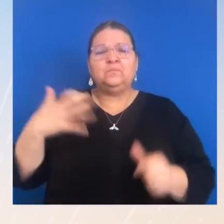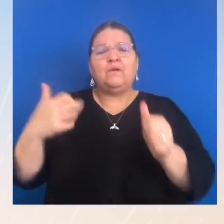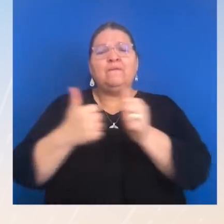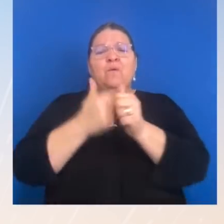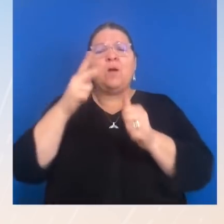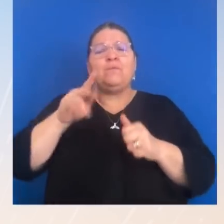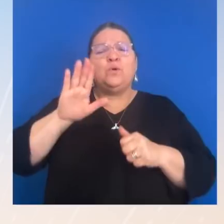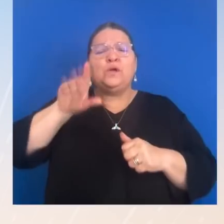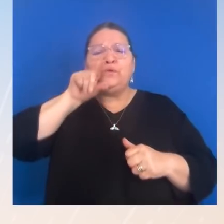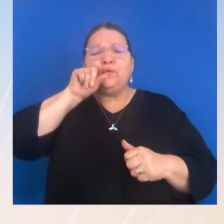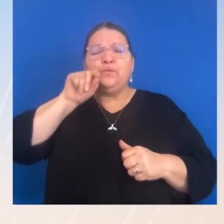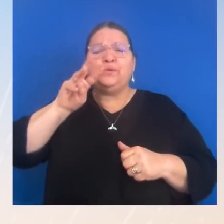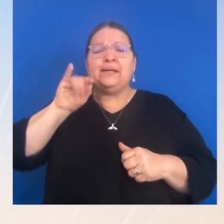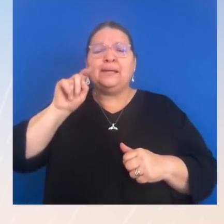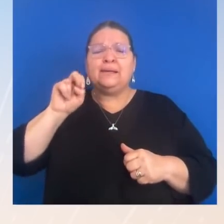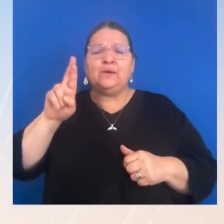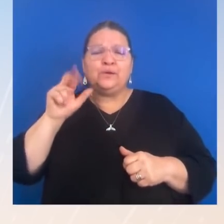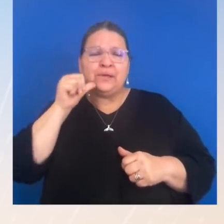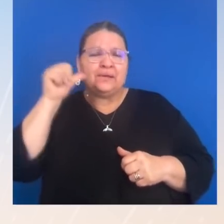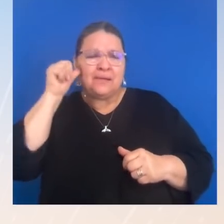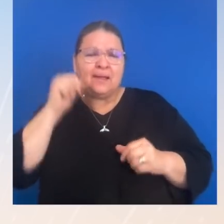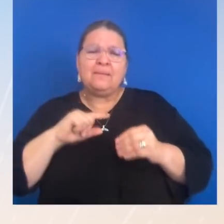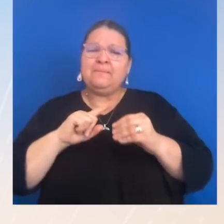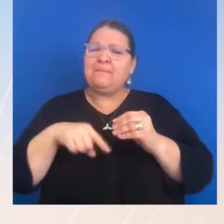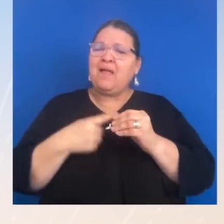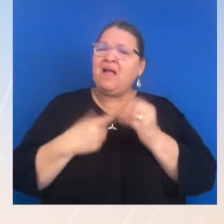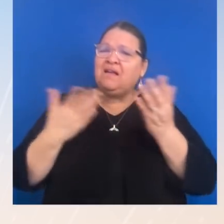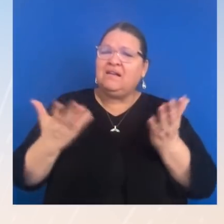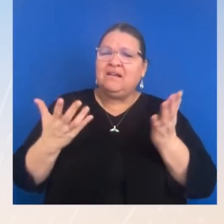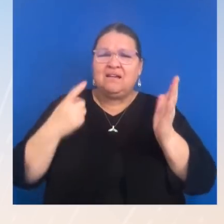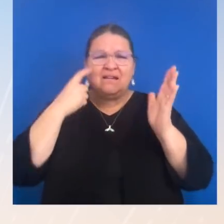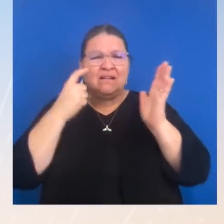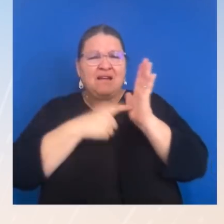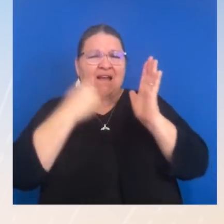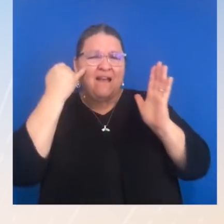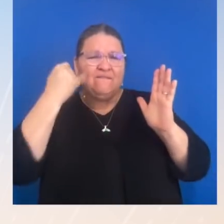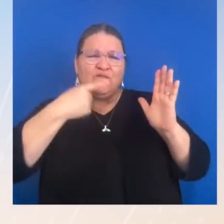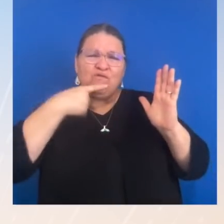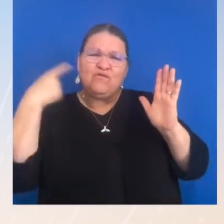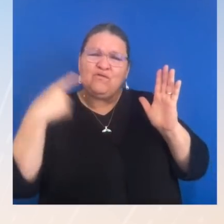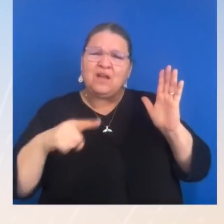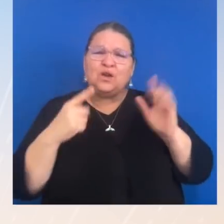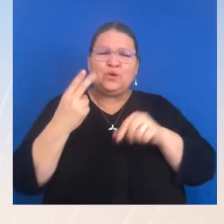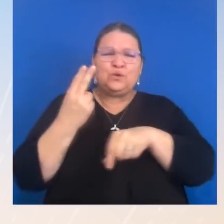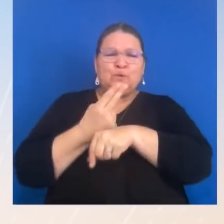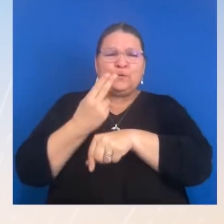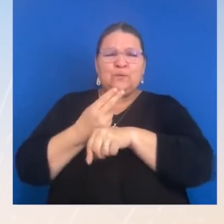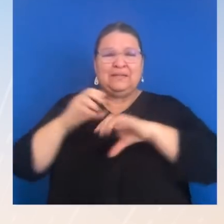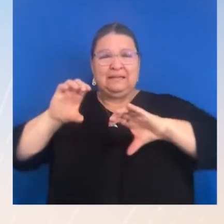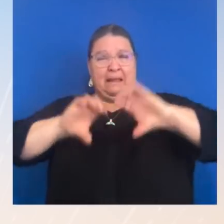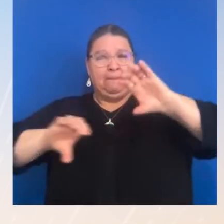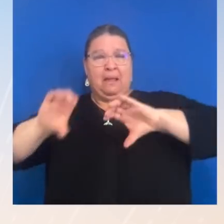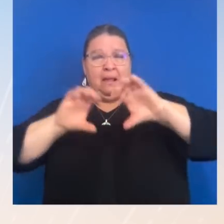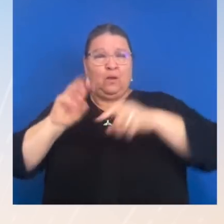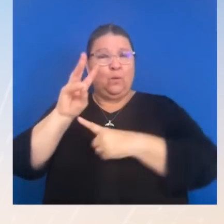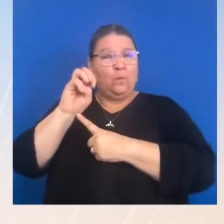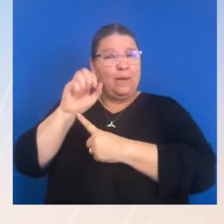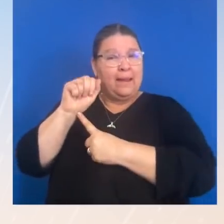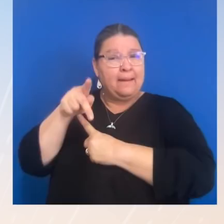to use chemical or biological weapons in Ukraine and possibly creating false-flag operations to use them. What is the evidence to back that up